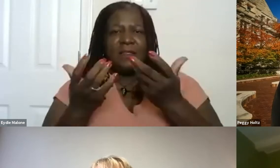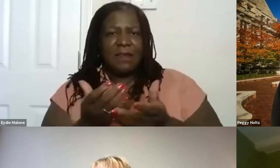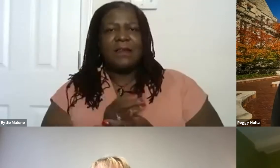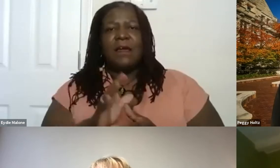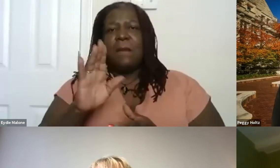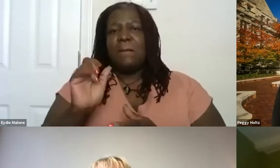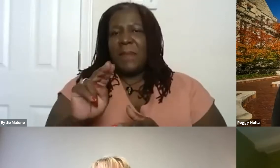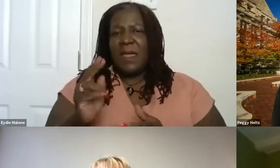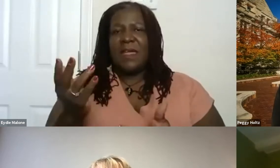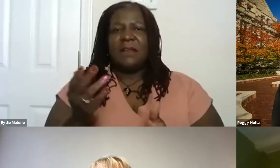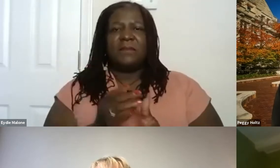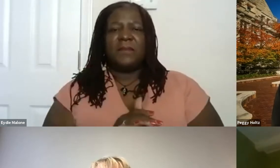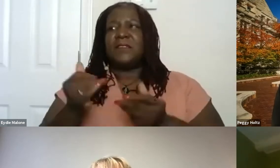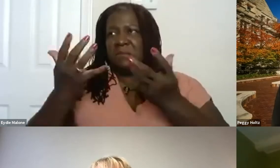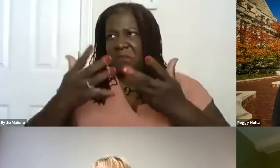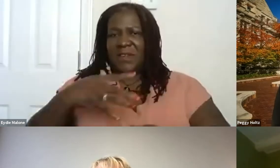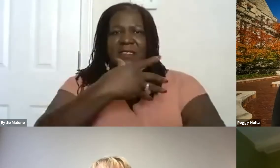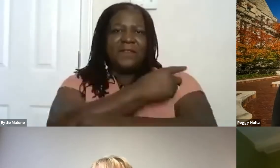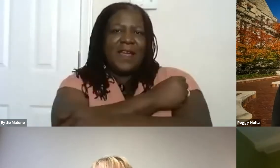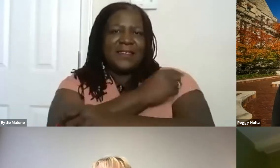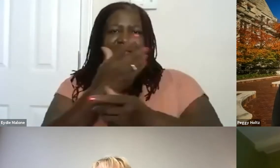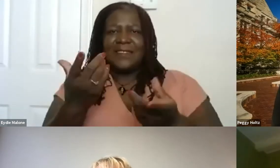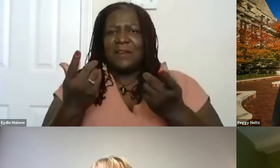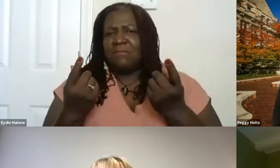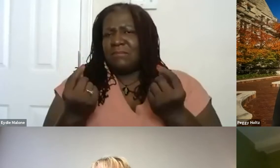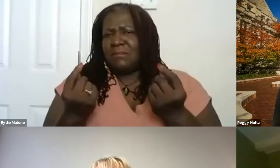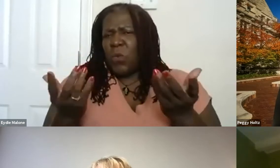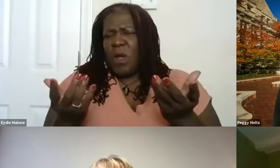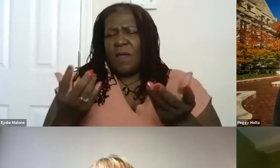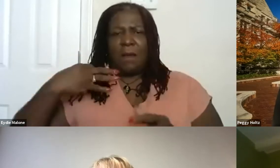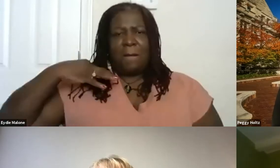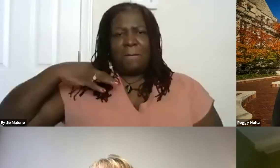he gets the vaccine, so, you know, what are the benefits to Ben that you're seeing, you